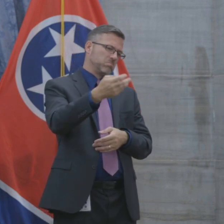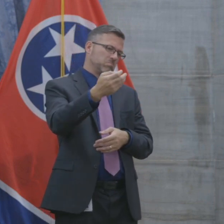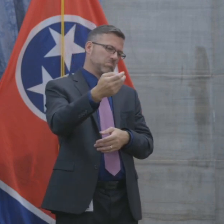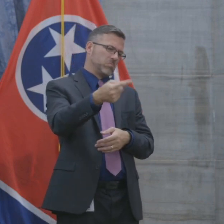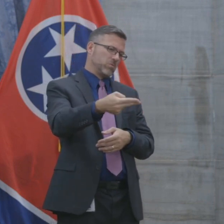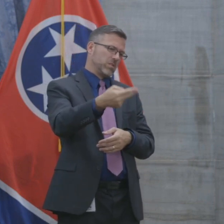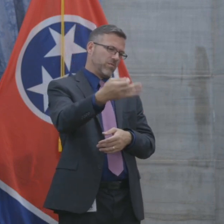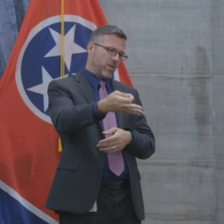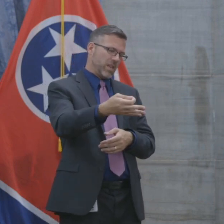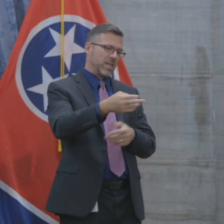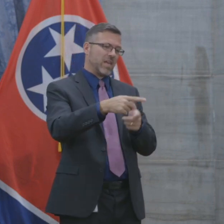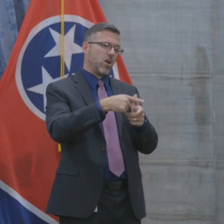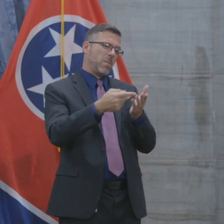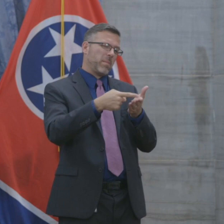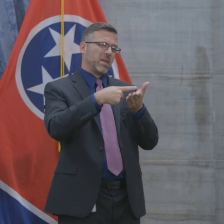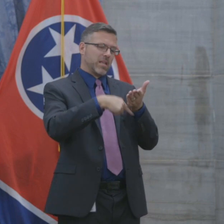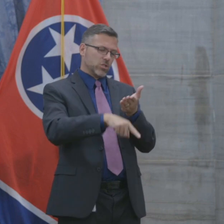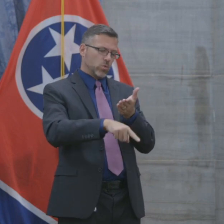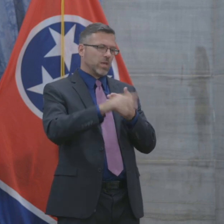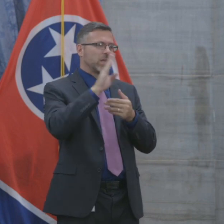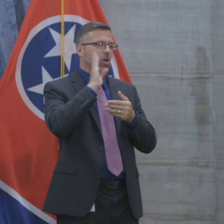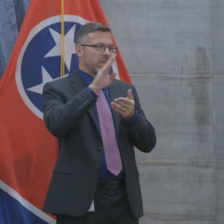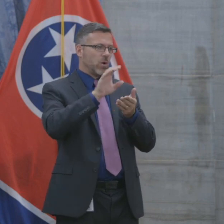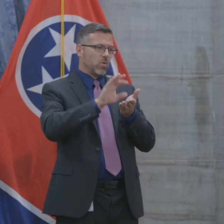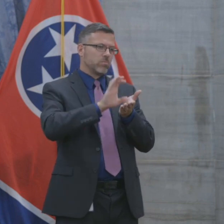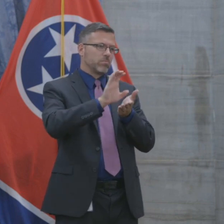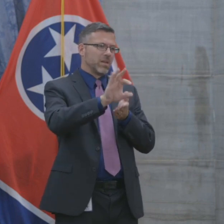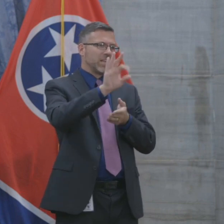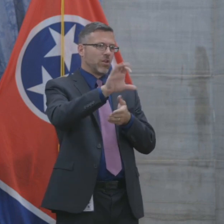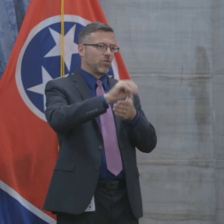perspective, states had till September 10 to declare their